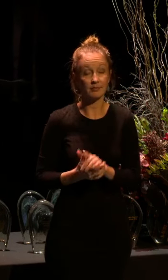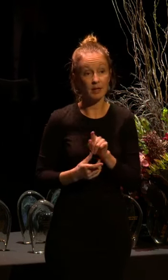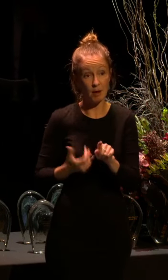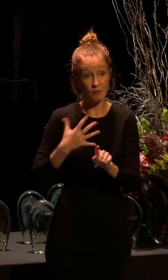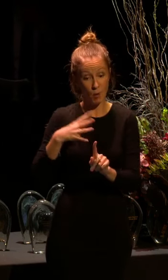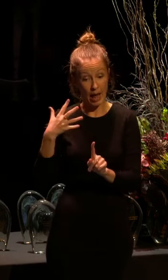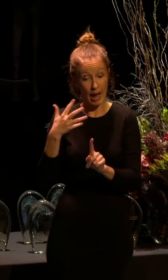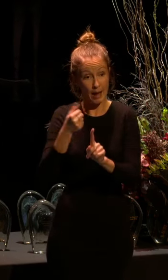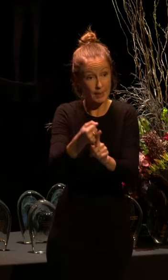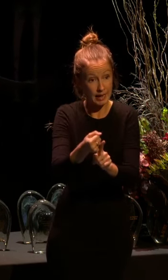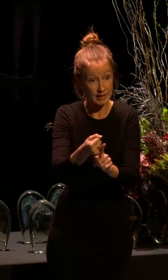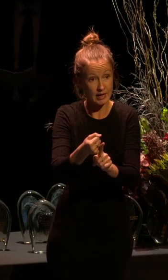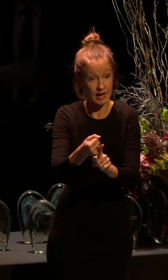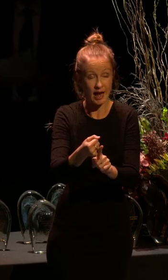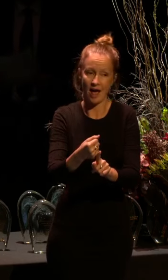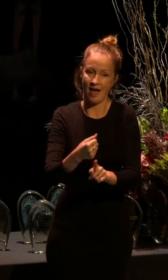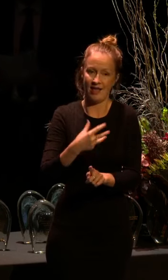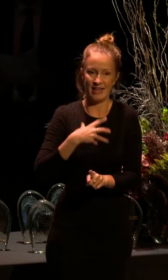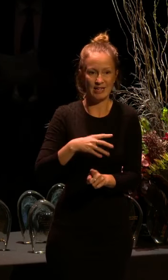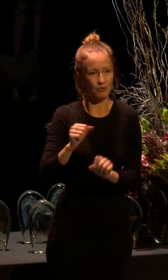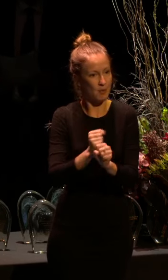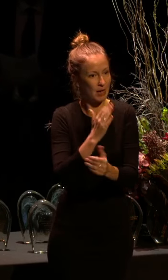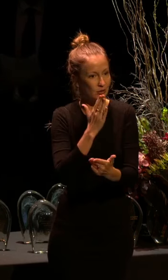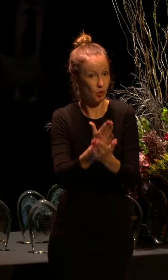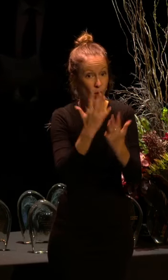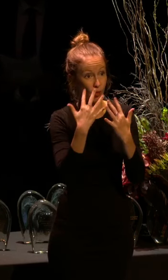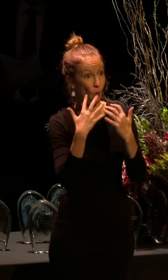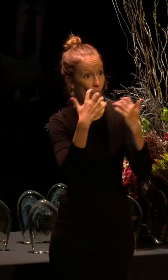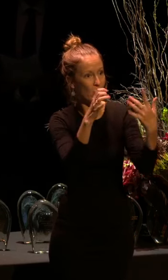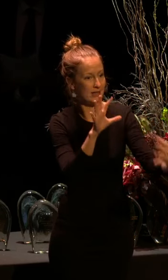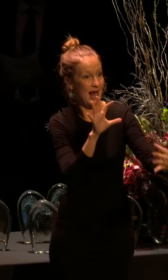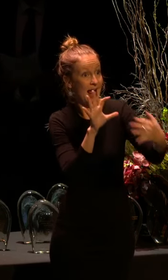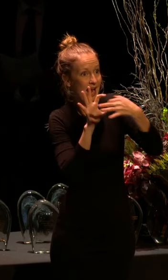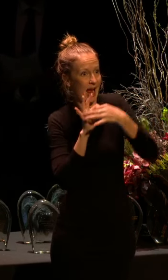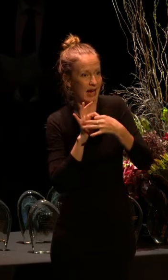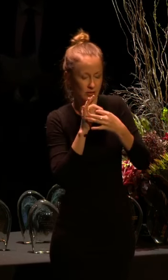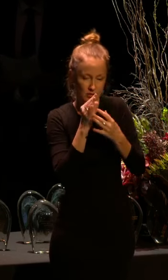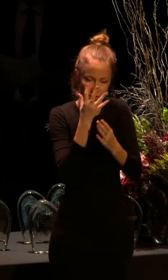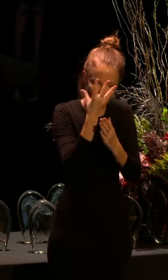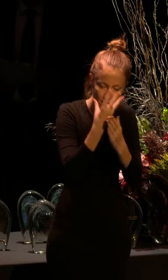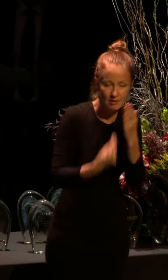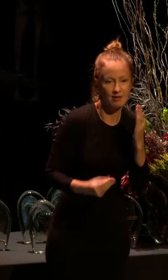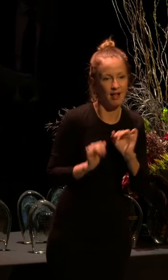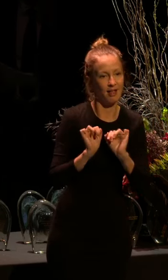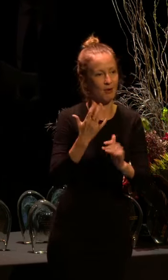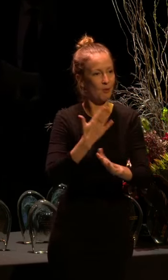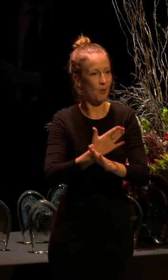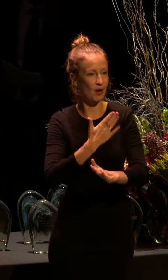They have to get others attracted, engaged, compelled, captivated by their vision.